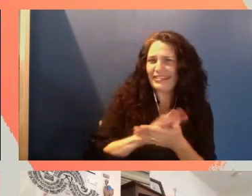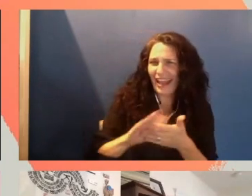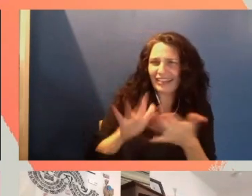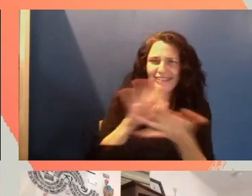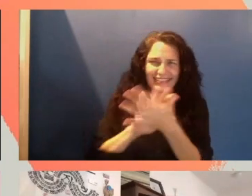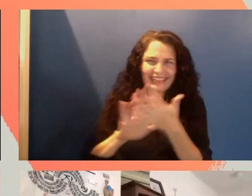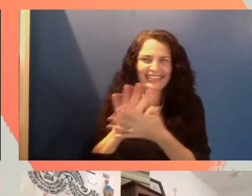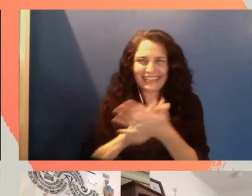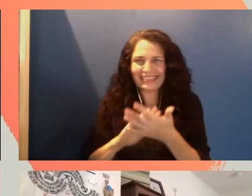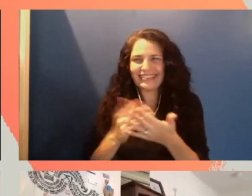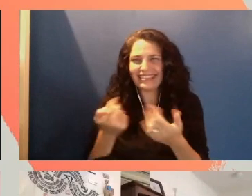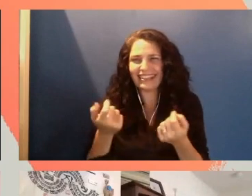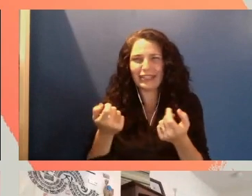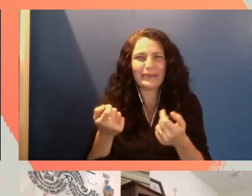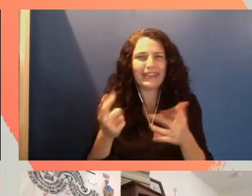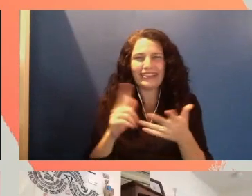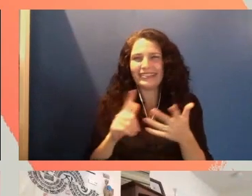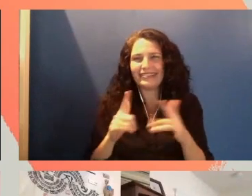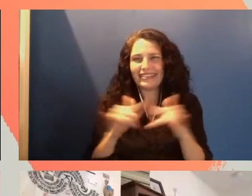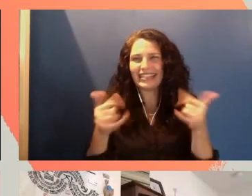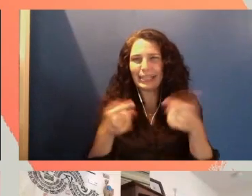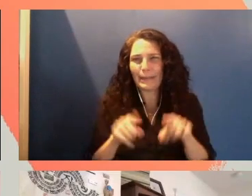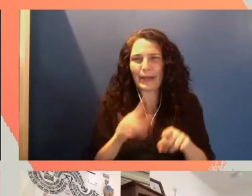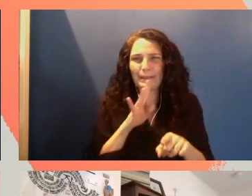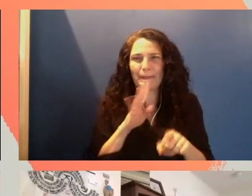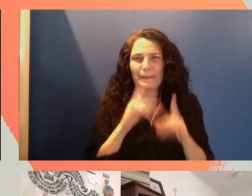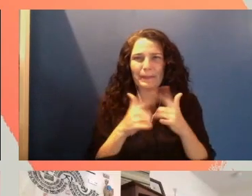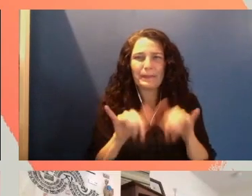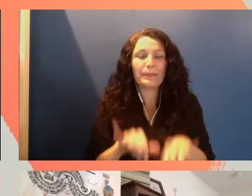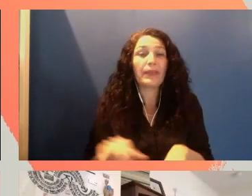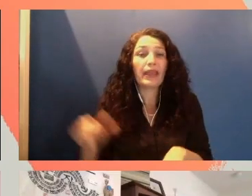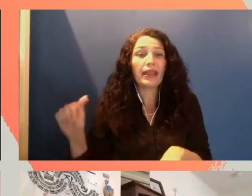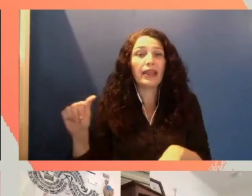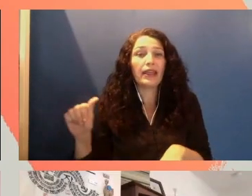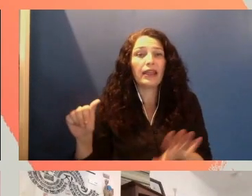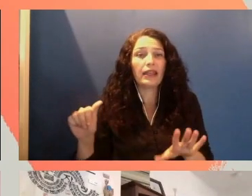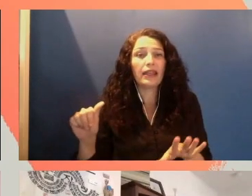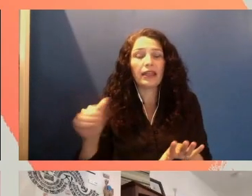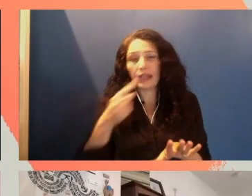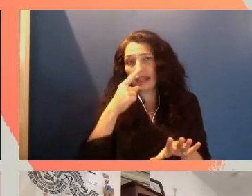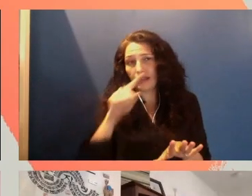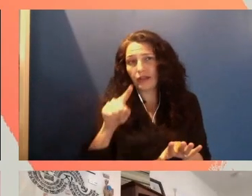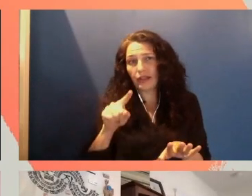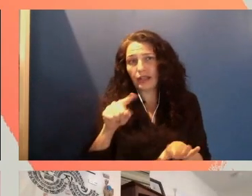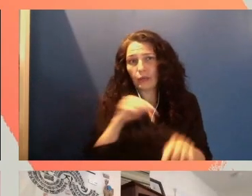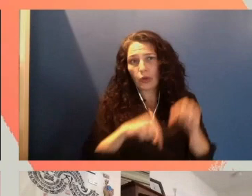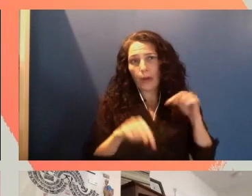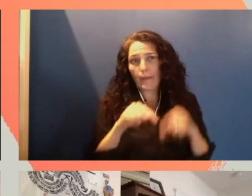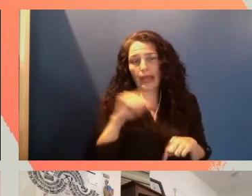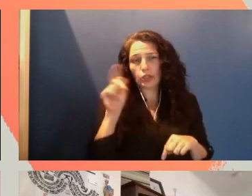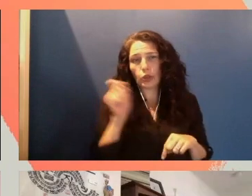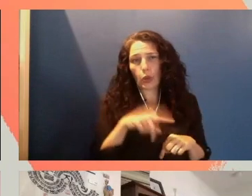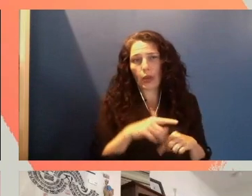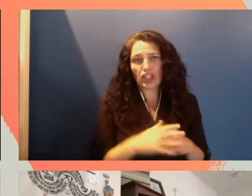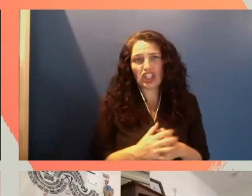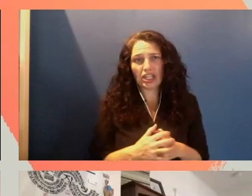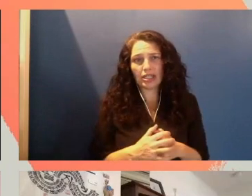If it works for everyone, I'm gonna turn back to the questions, there's many of them. And this sort of speaks to part of what you were asking,